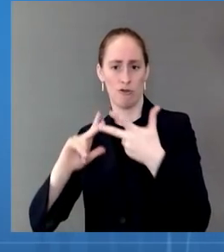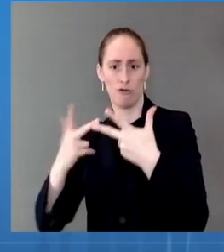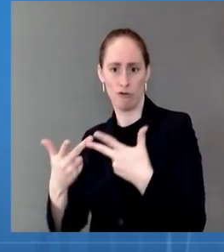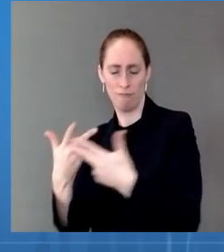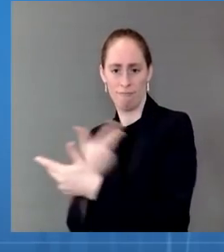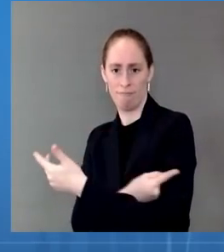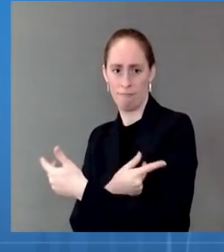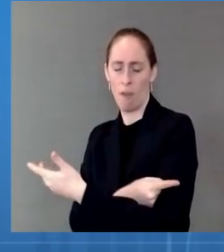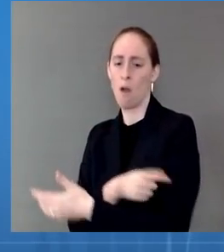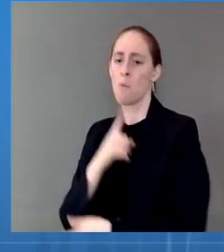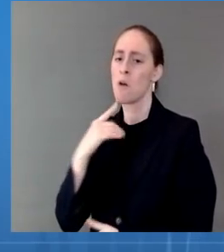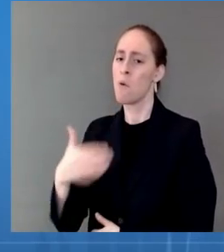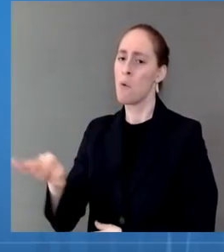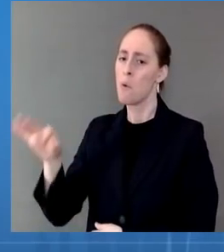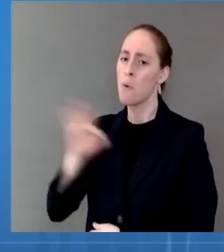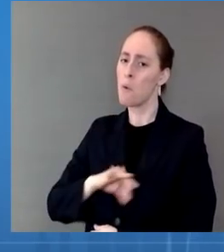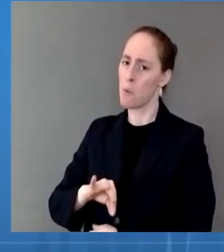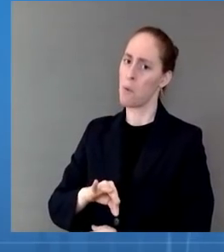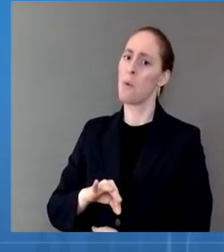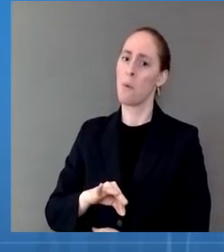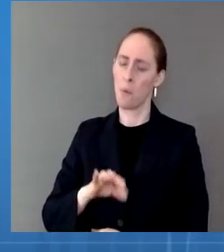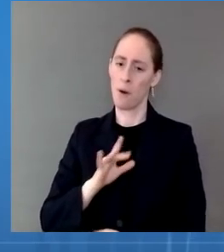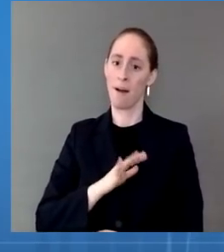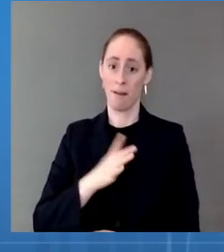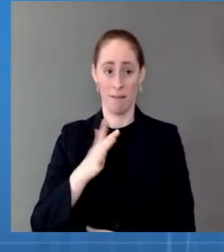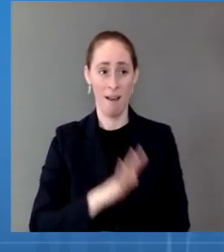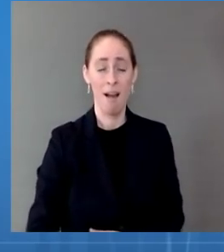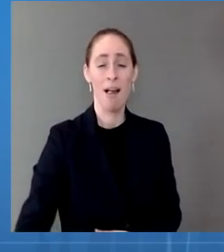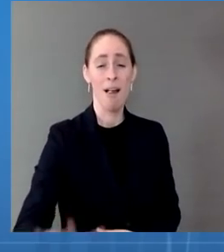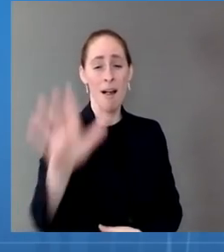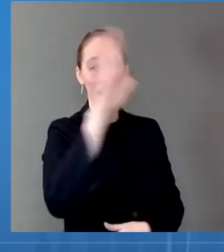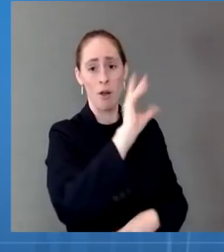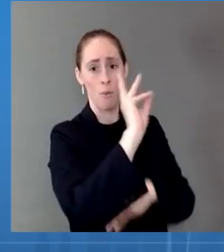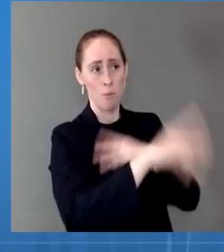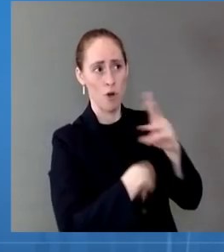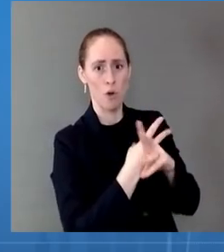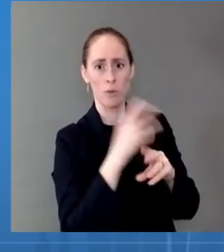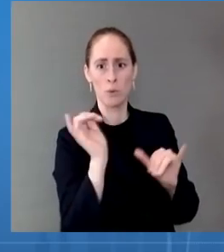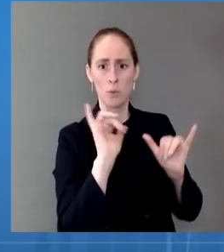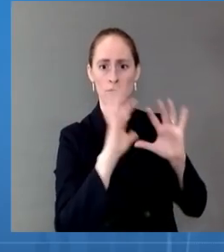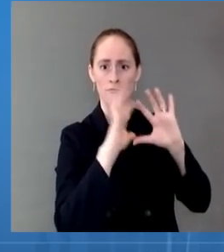where there was 16 and older are receiving booster shots. It's clear that booster shots